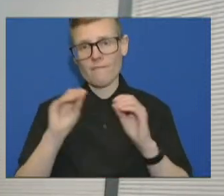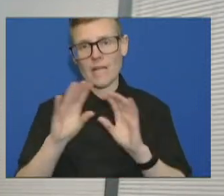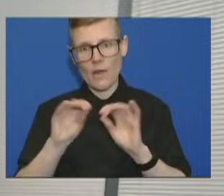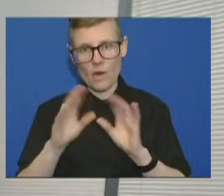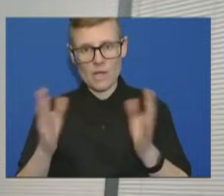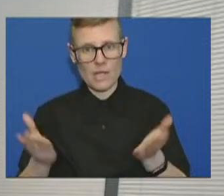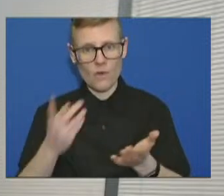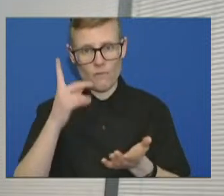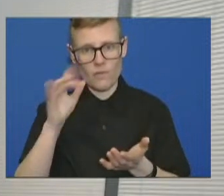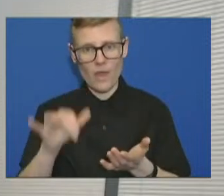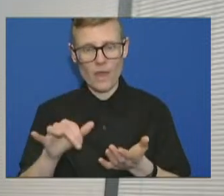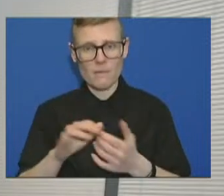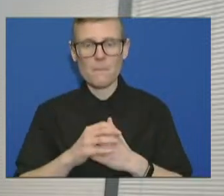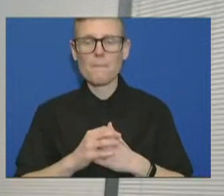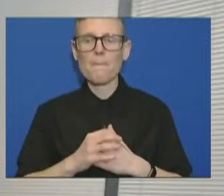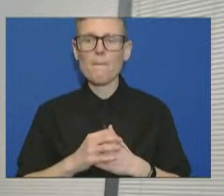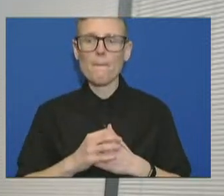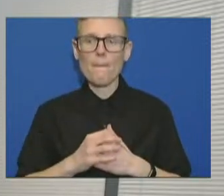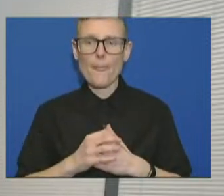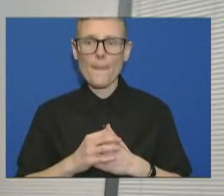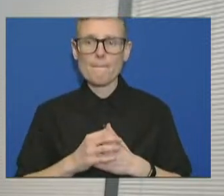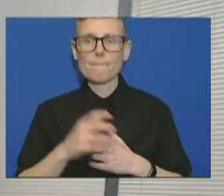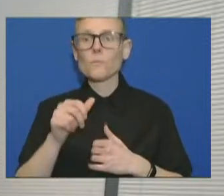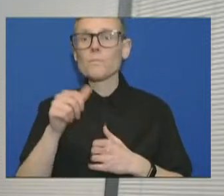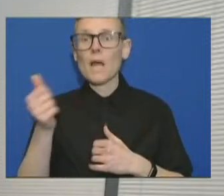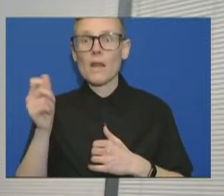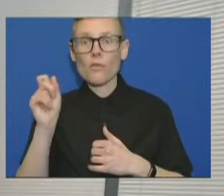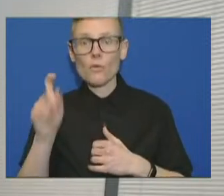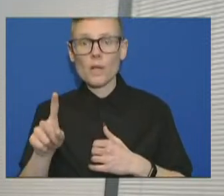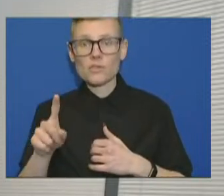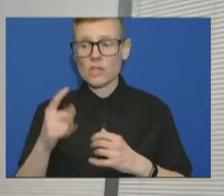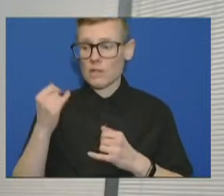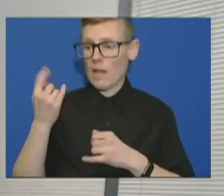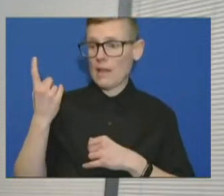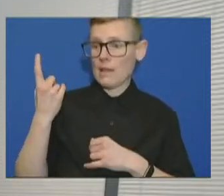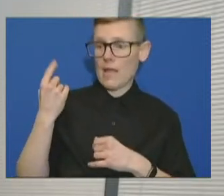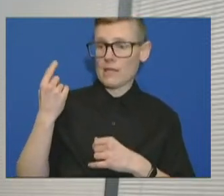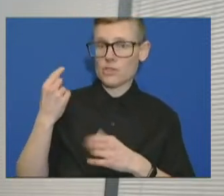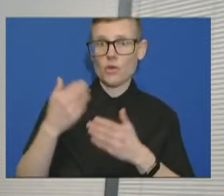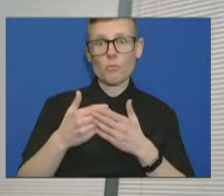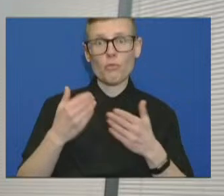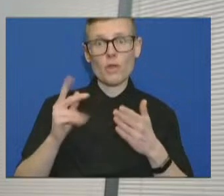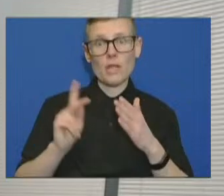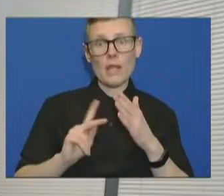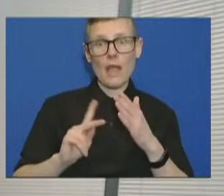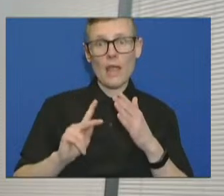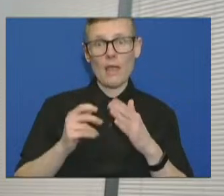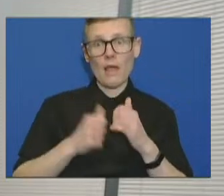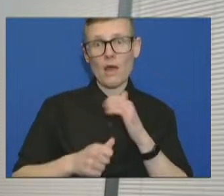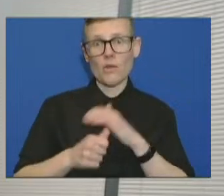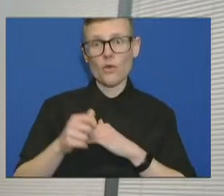represented elsewhere. And I apologize that we don't have